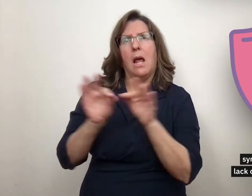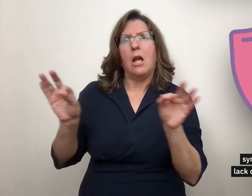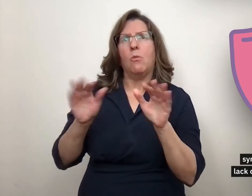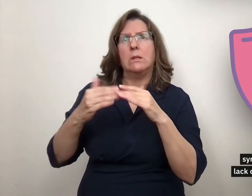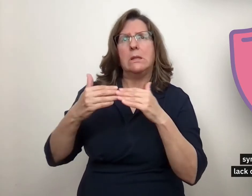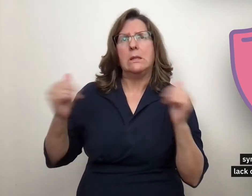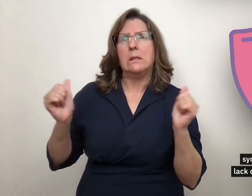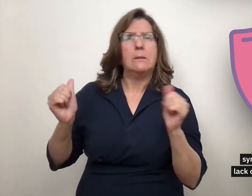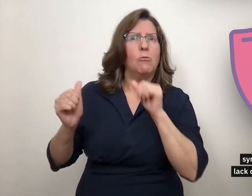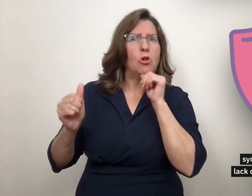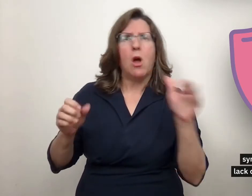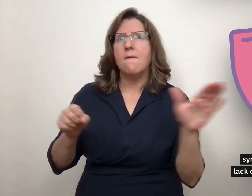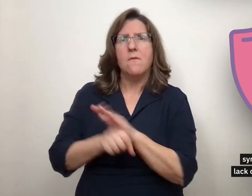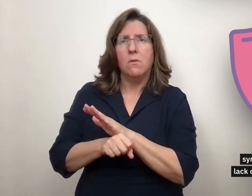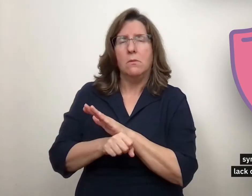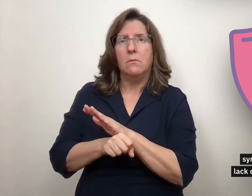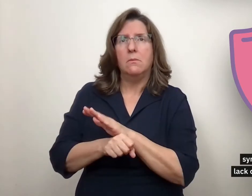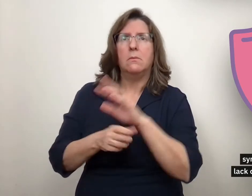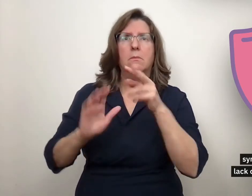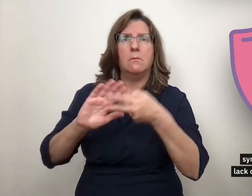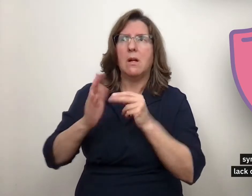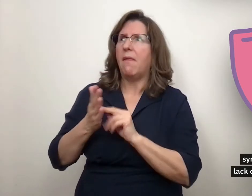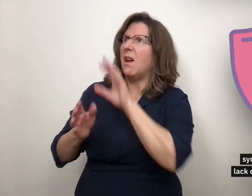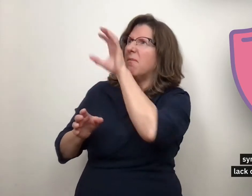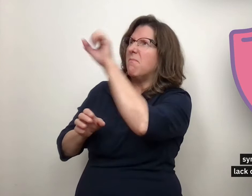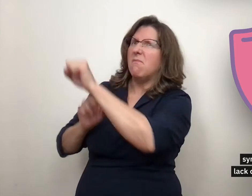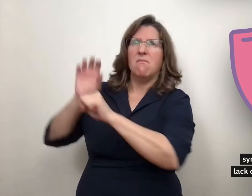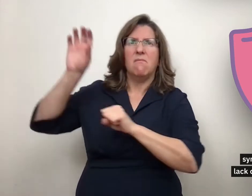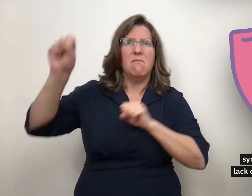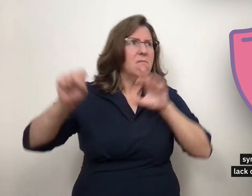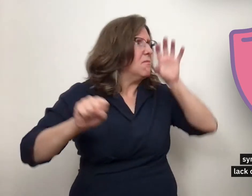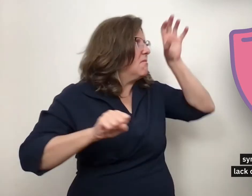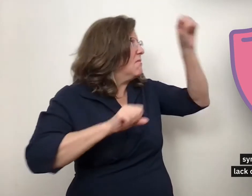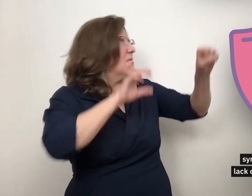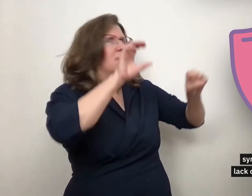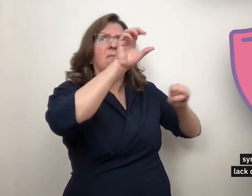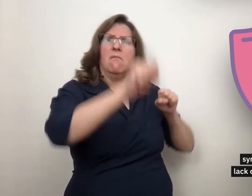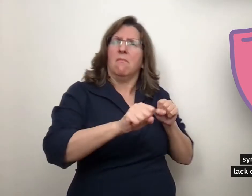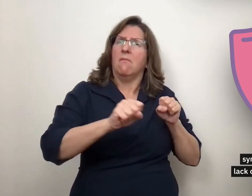Because there are so many gaps, the brain does not develop a proper language system.